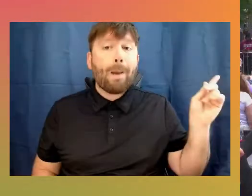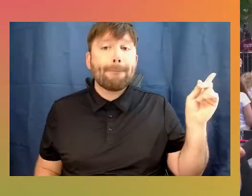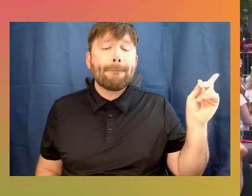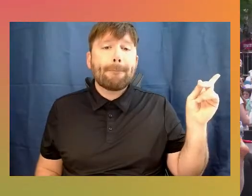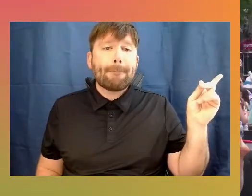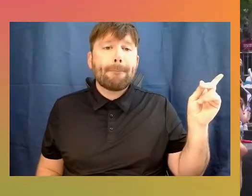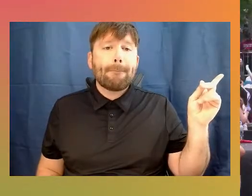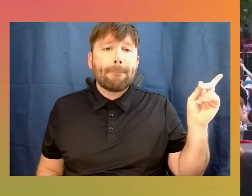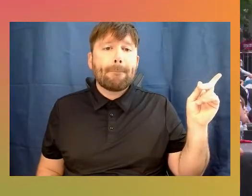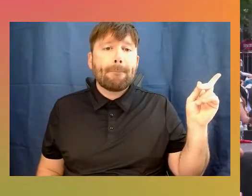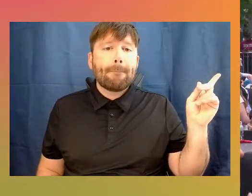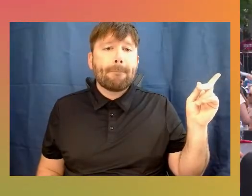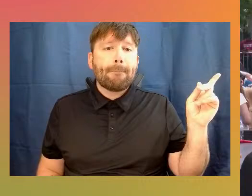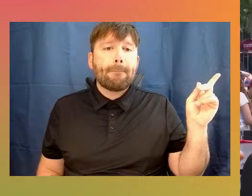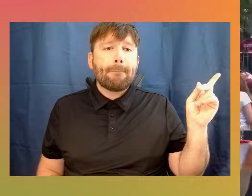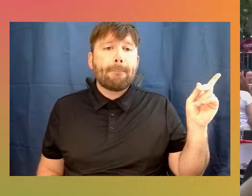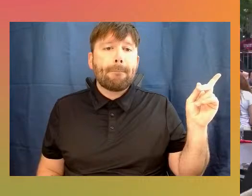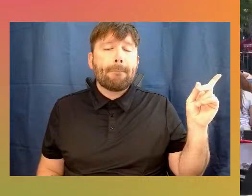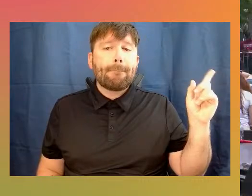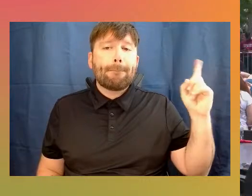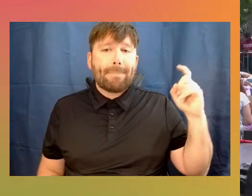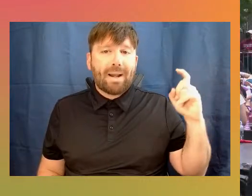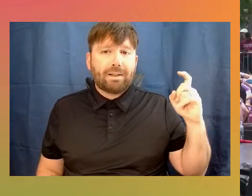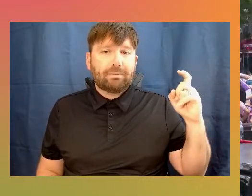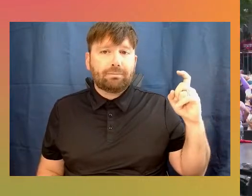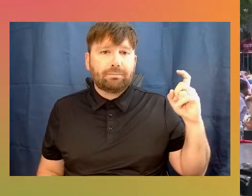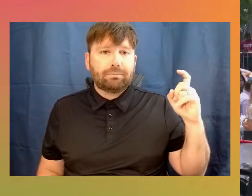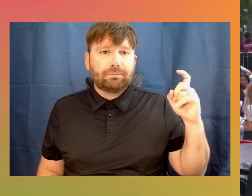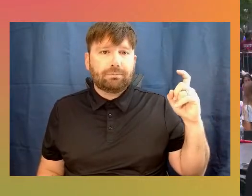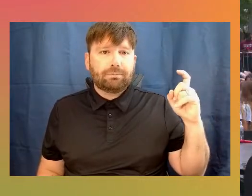LEFT LEG LIFTS UP AND BACK.